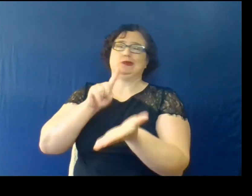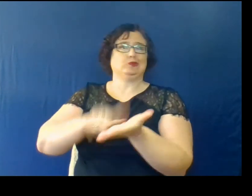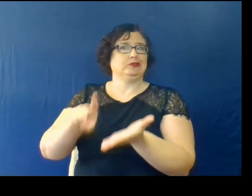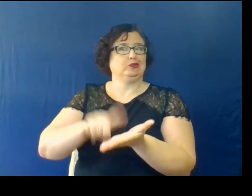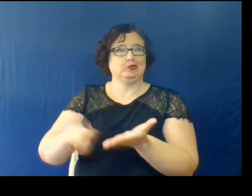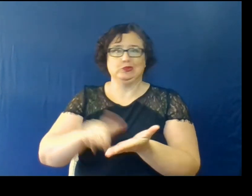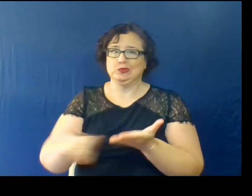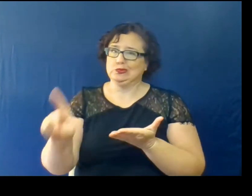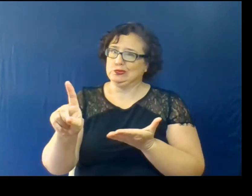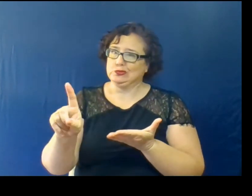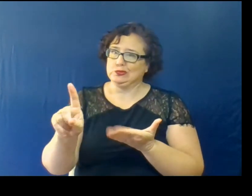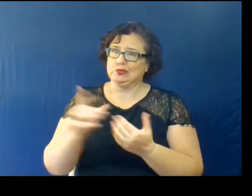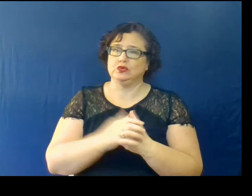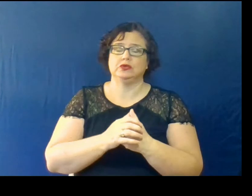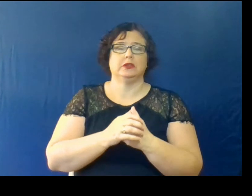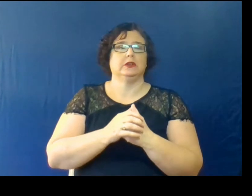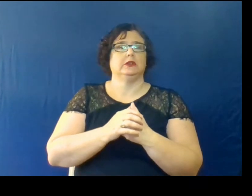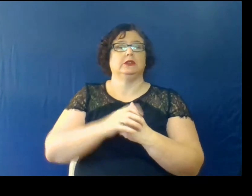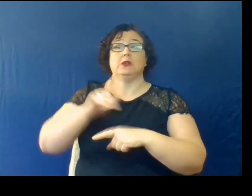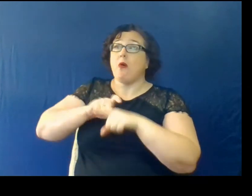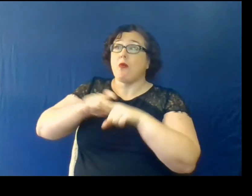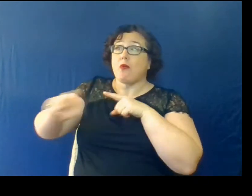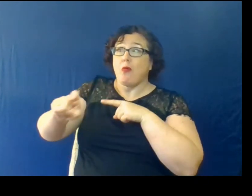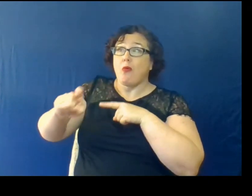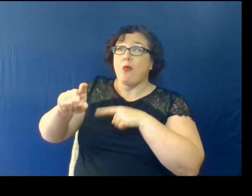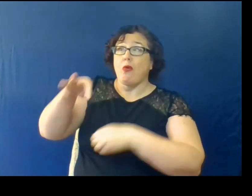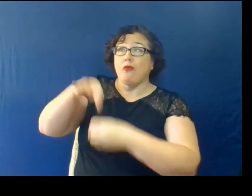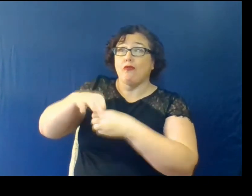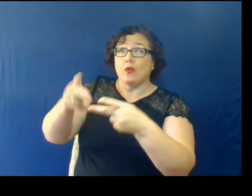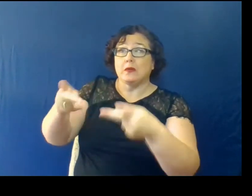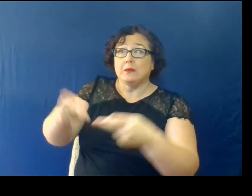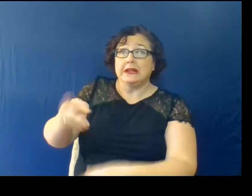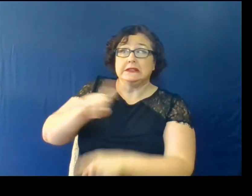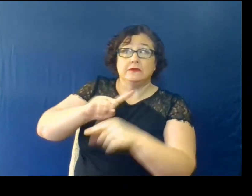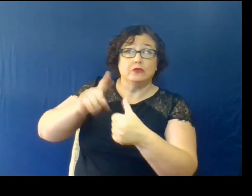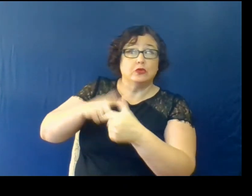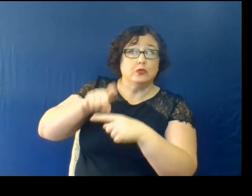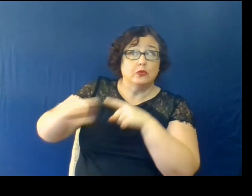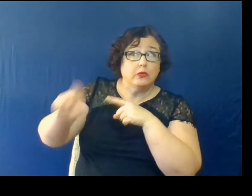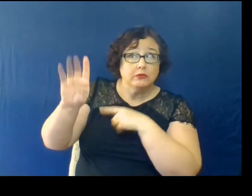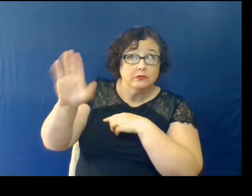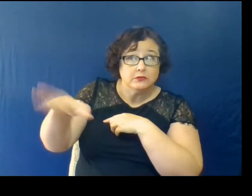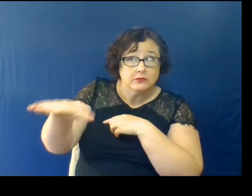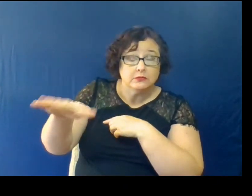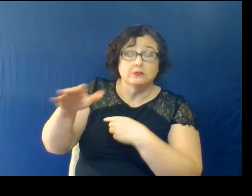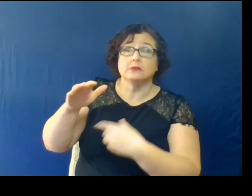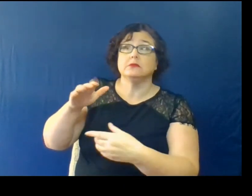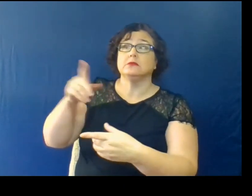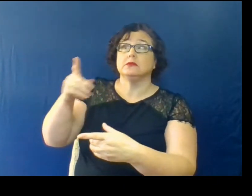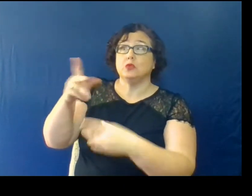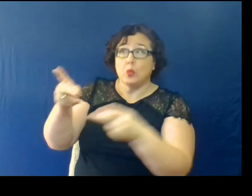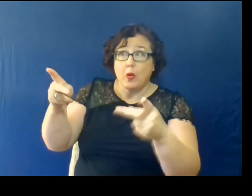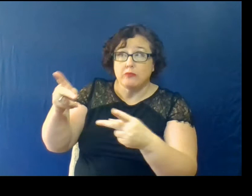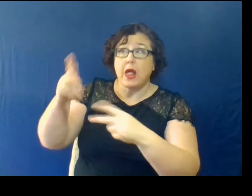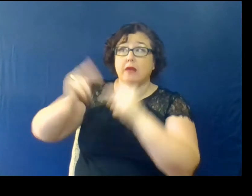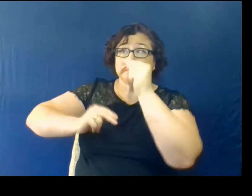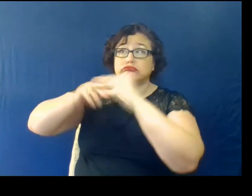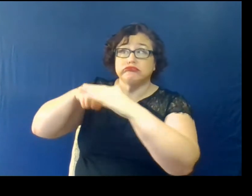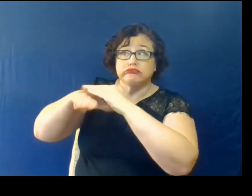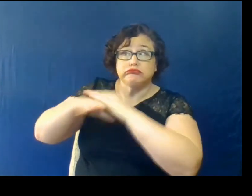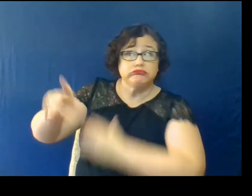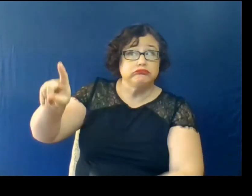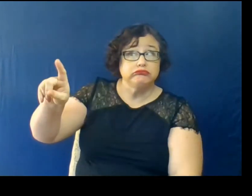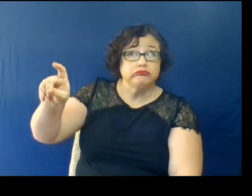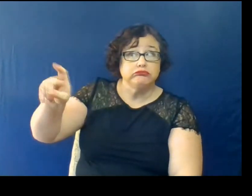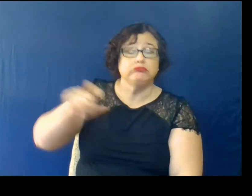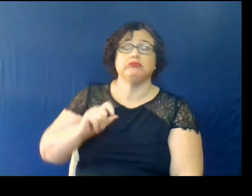call the polling station first to make sure that they are accessible. And you know and at one point